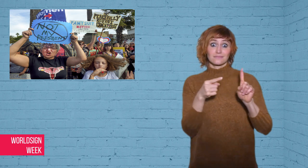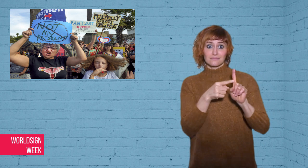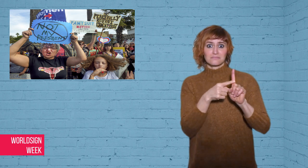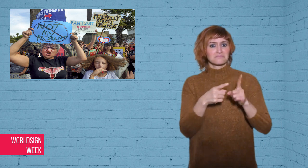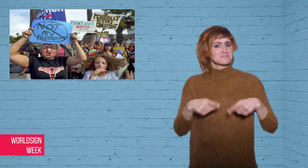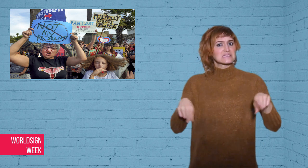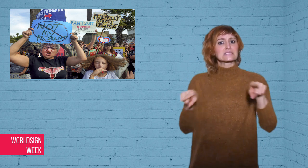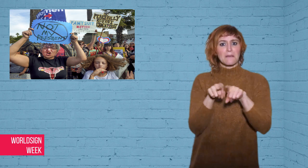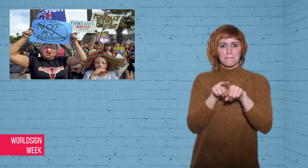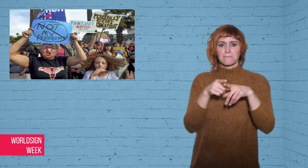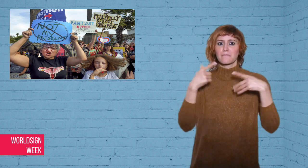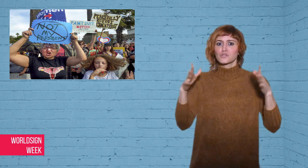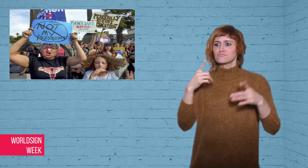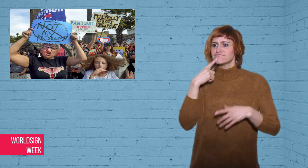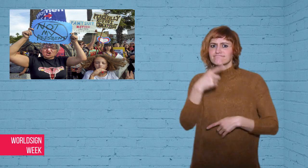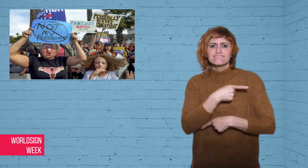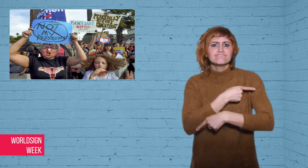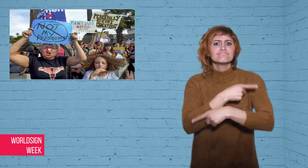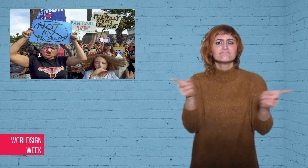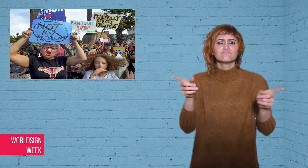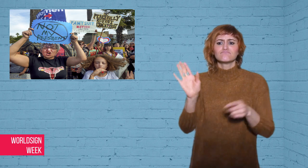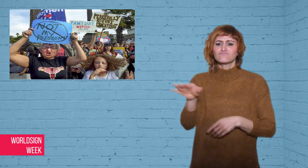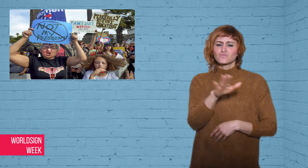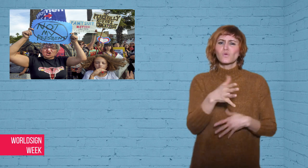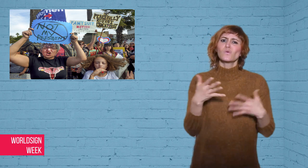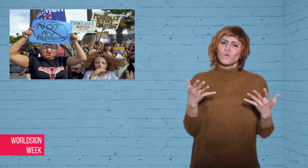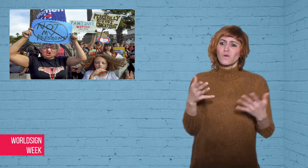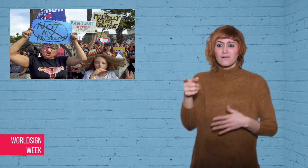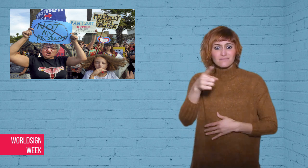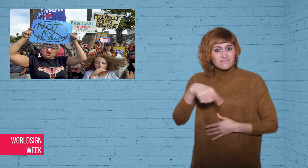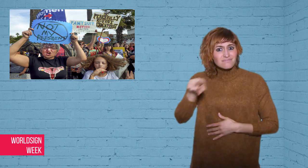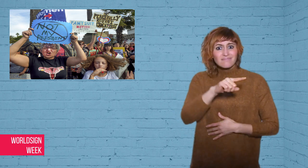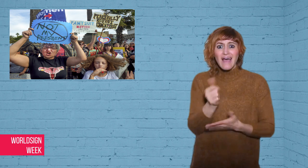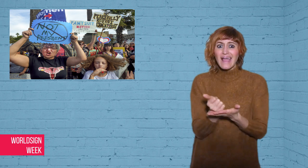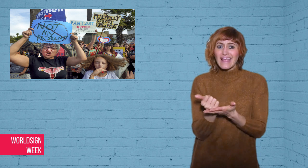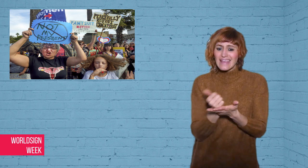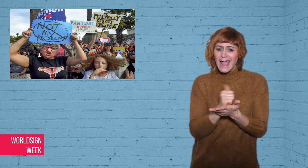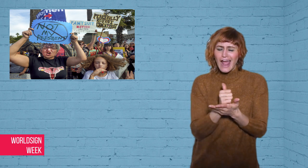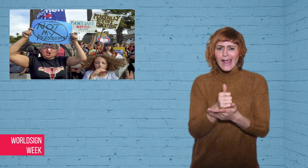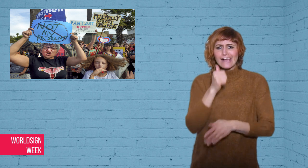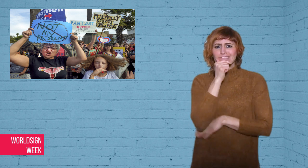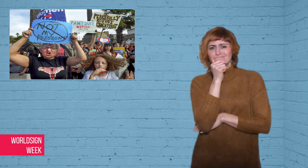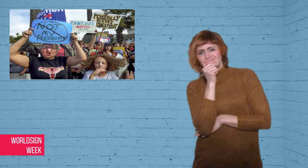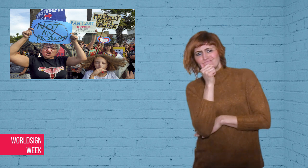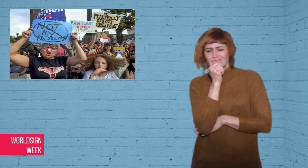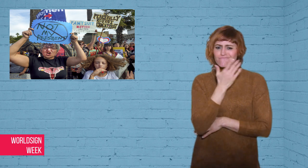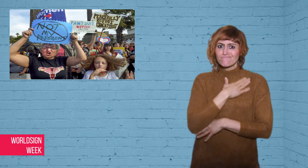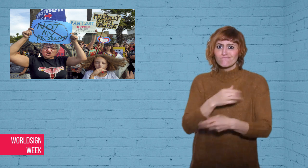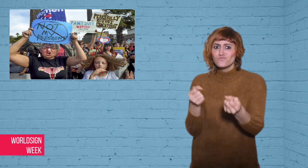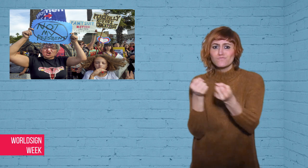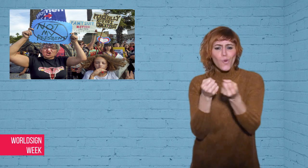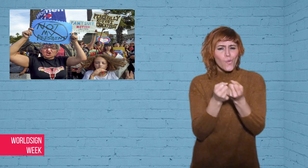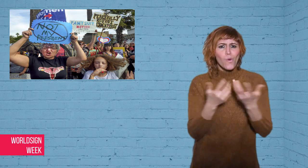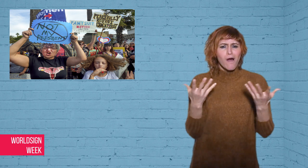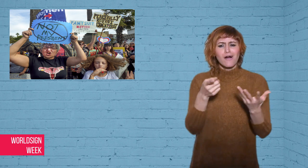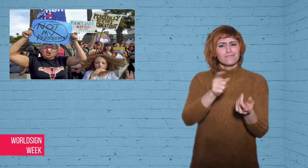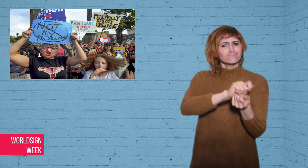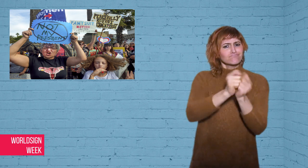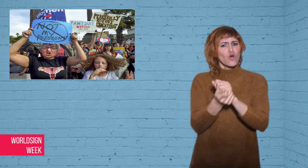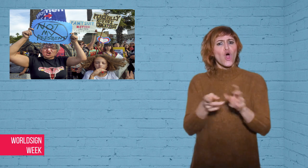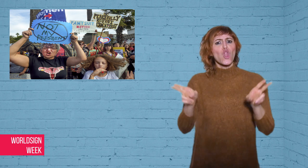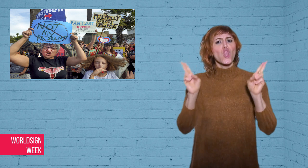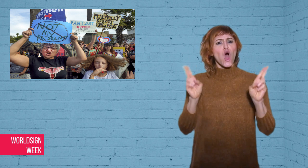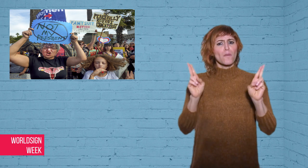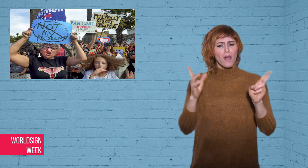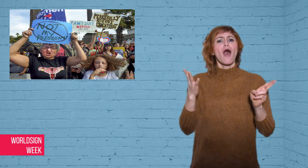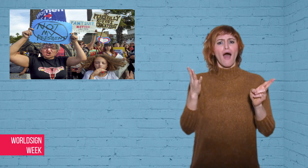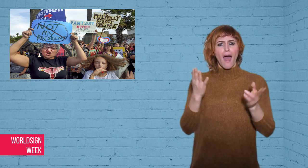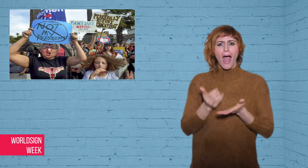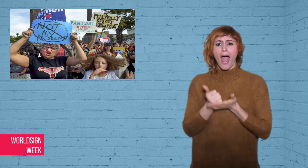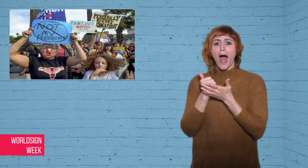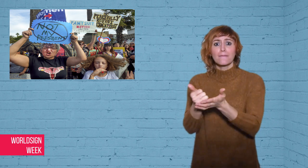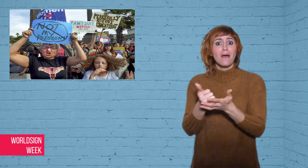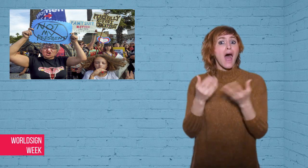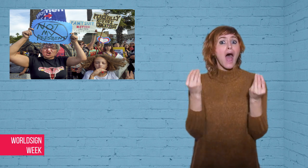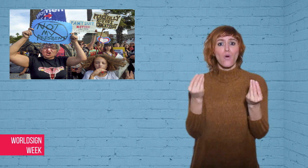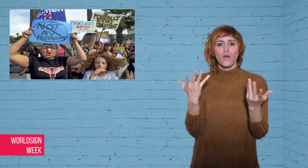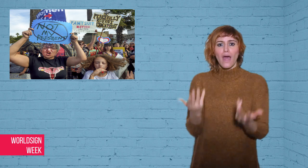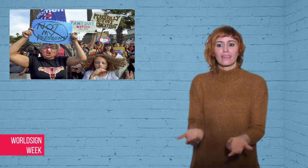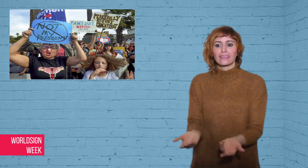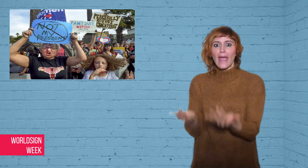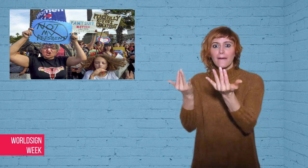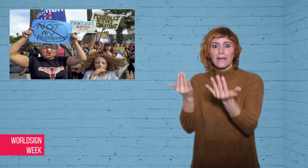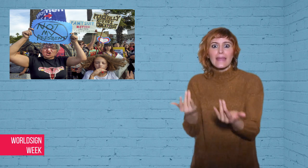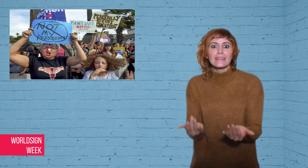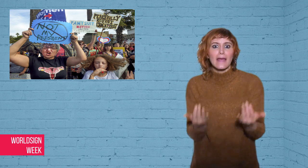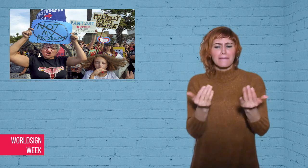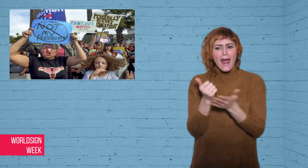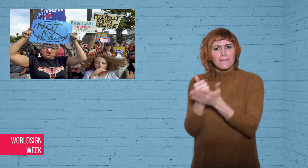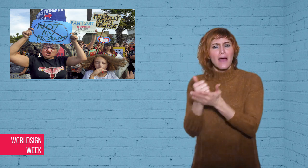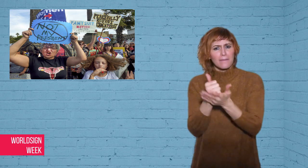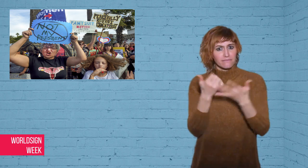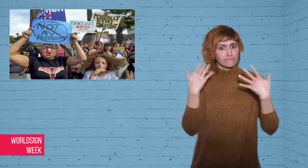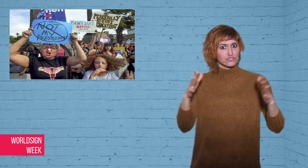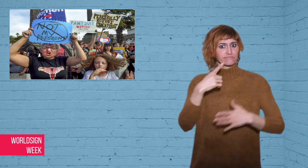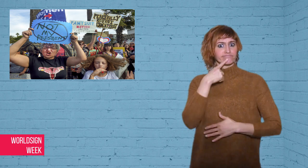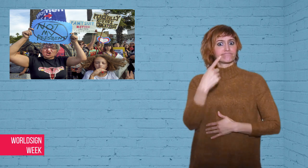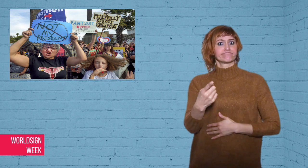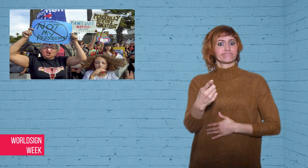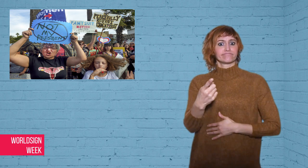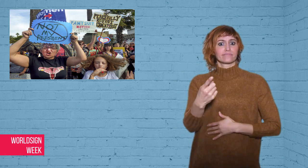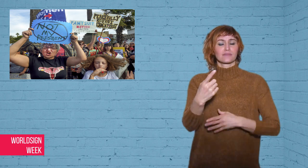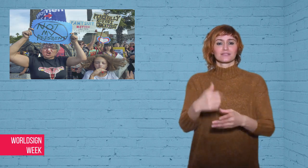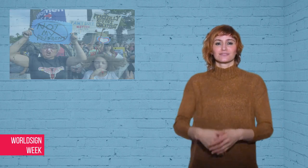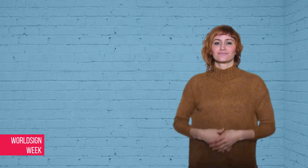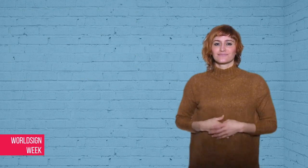openly supported “curing gays” through therapy.